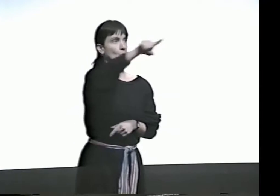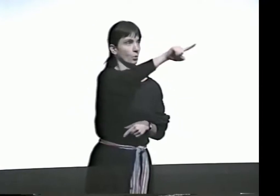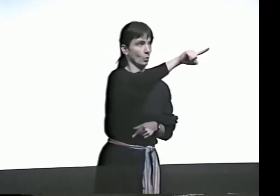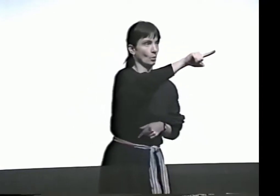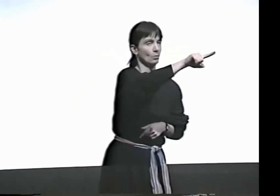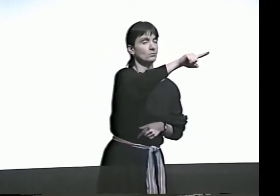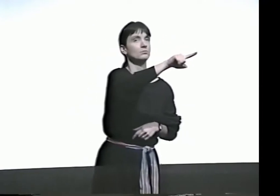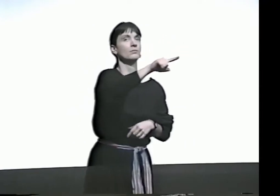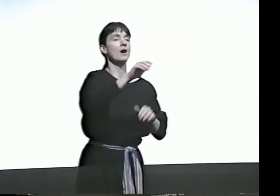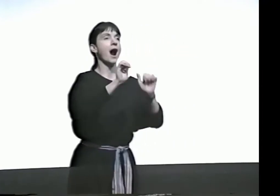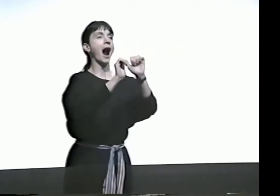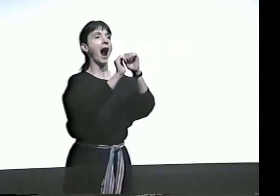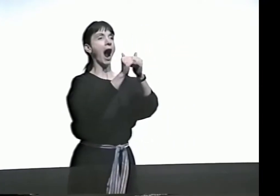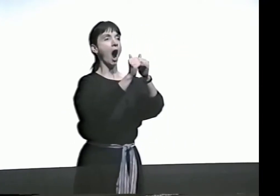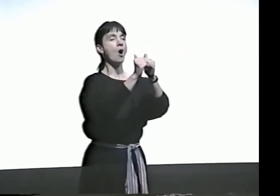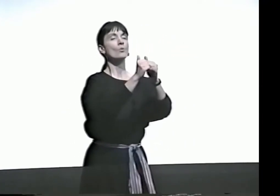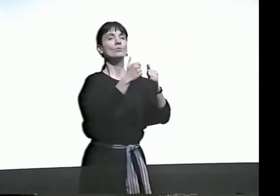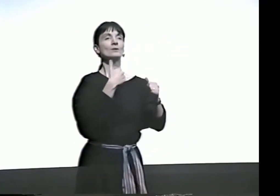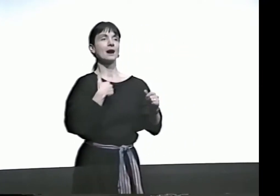FIRST OF ALL, I'D LIKE TO SHOW YOU...